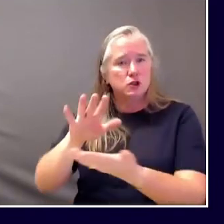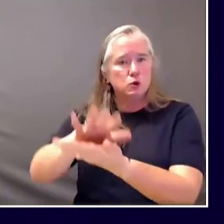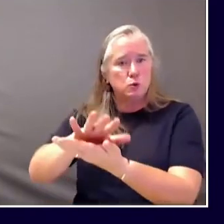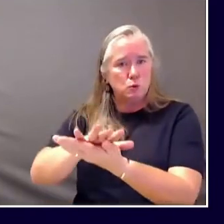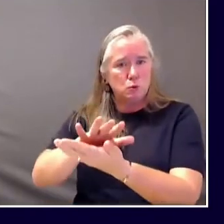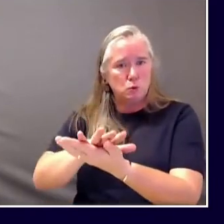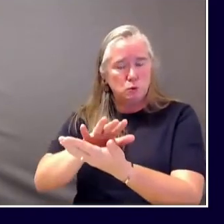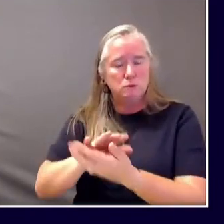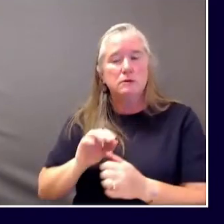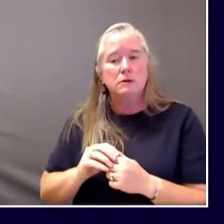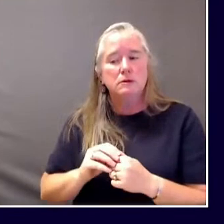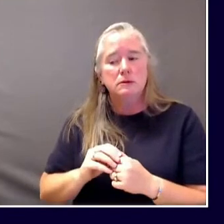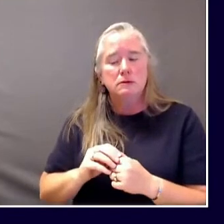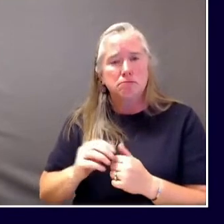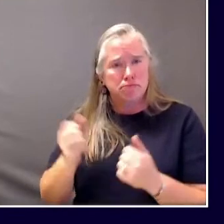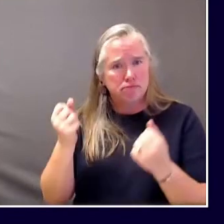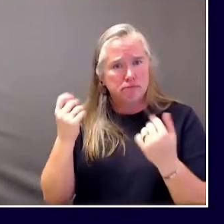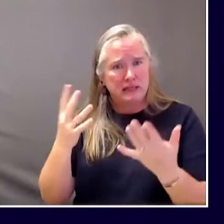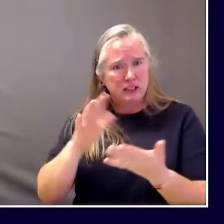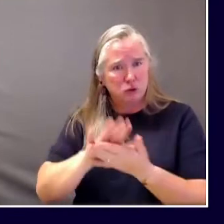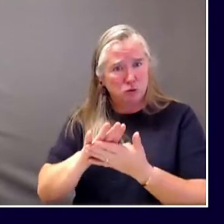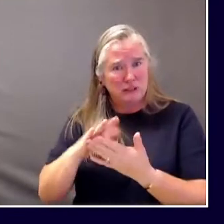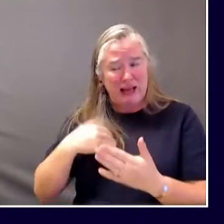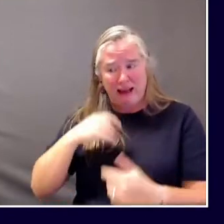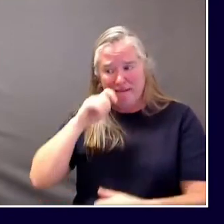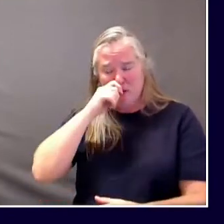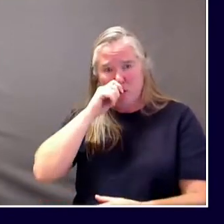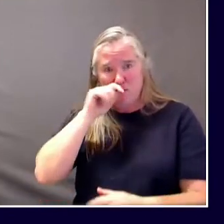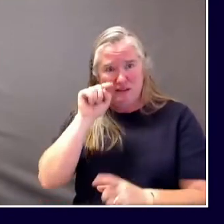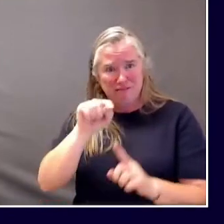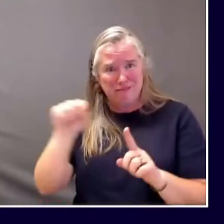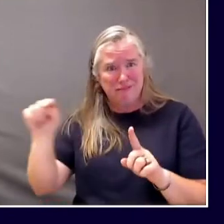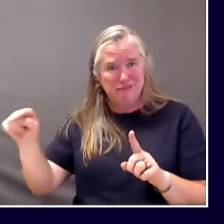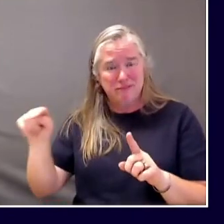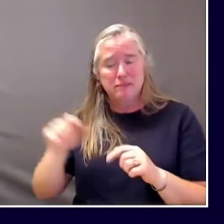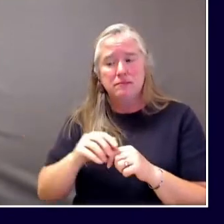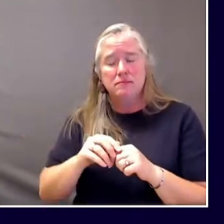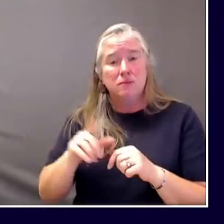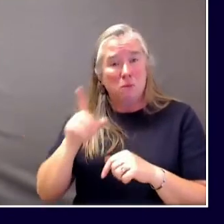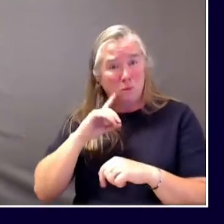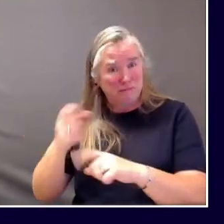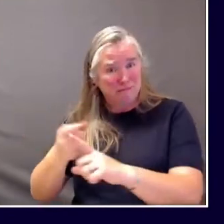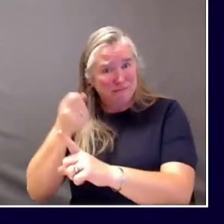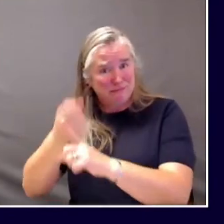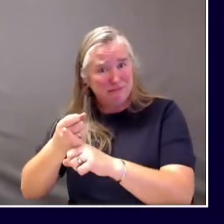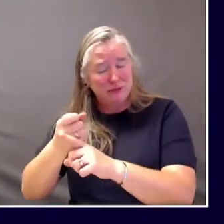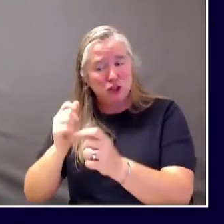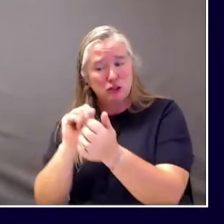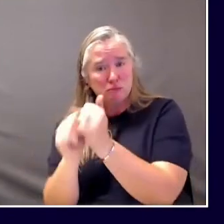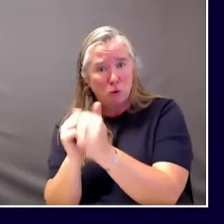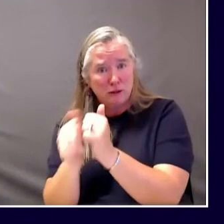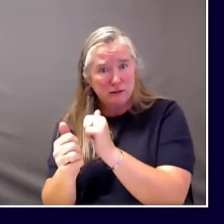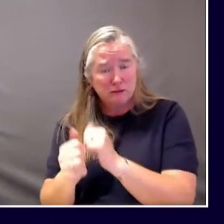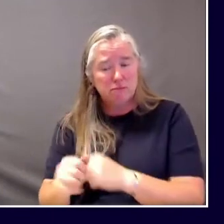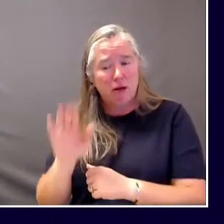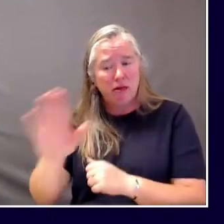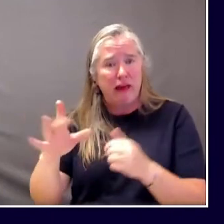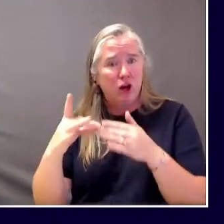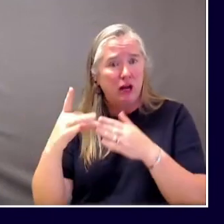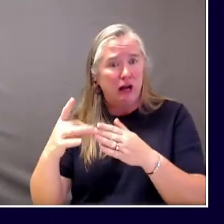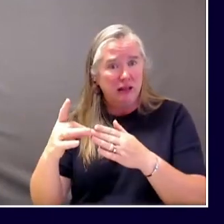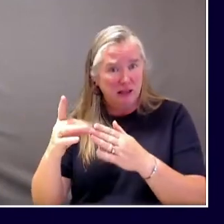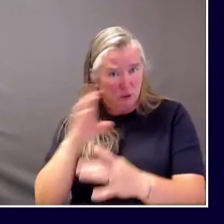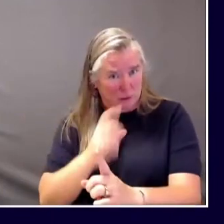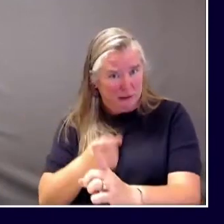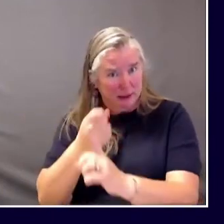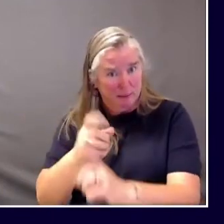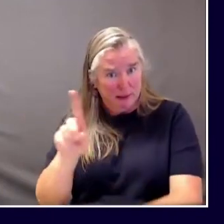now at the schools will change